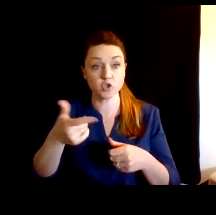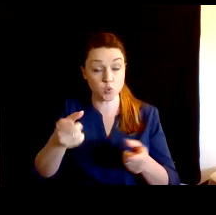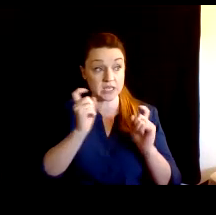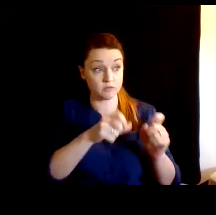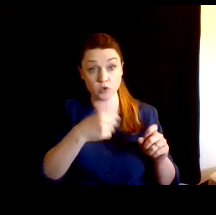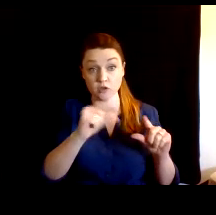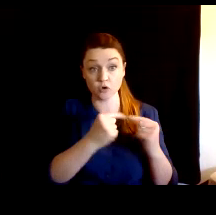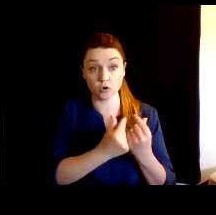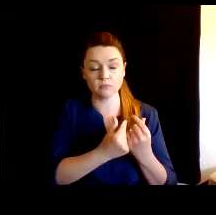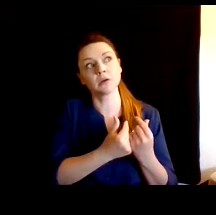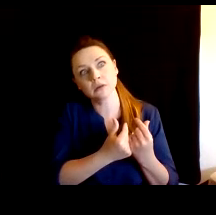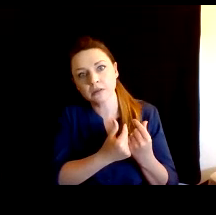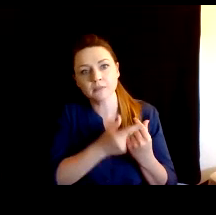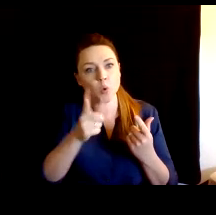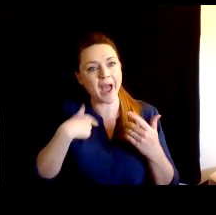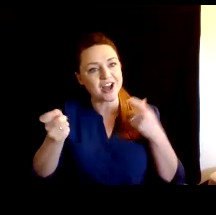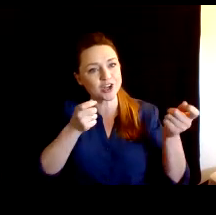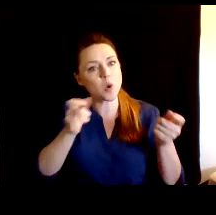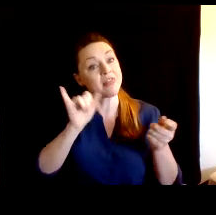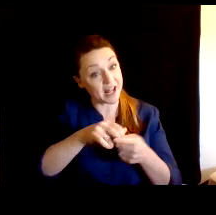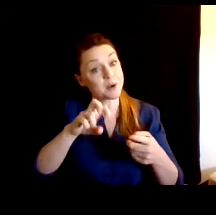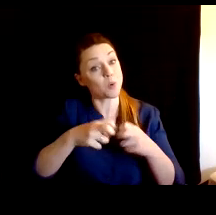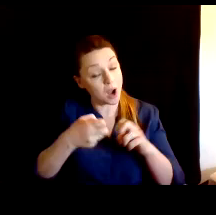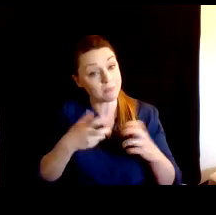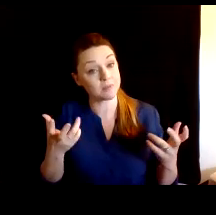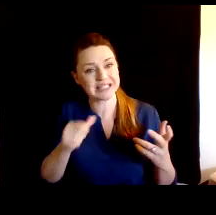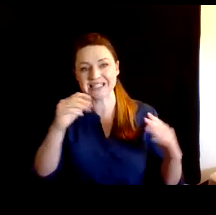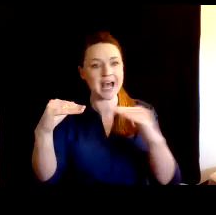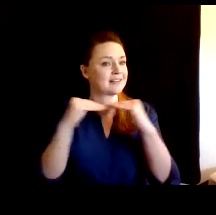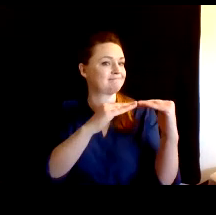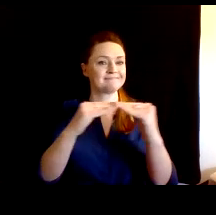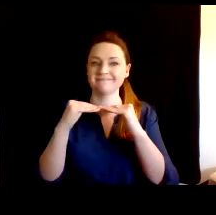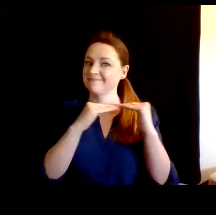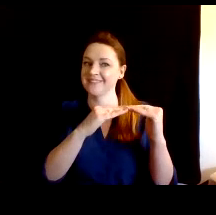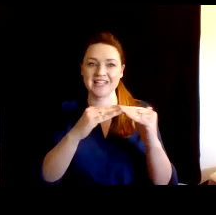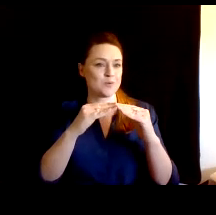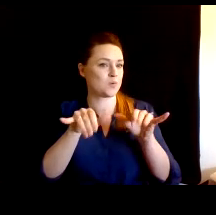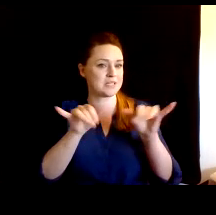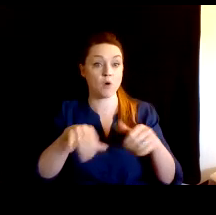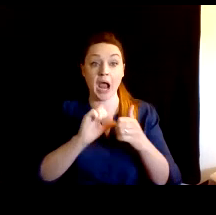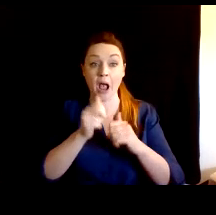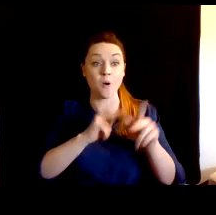then that's a problem. That's a problem in terms of it's an inequitable system for how people are receiving life saving